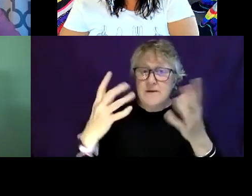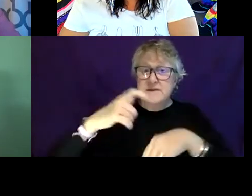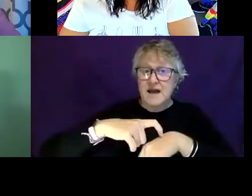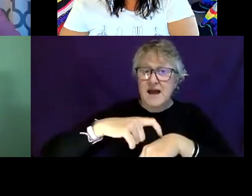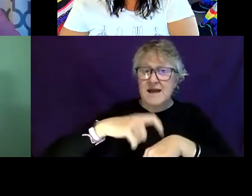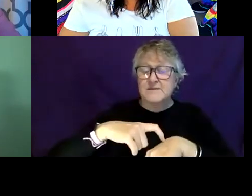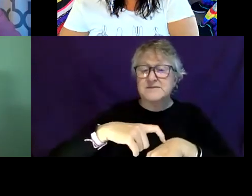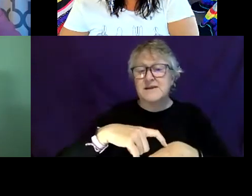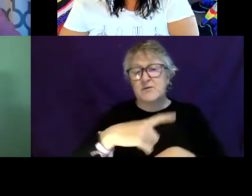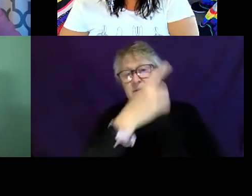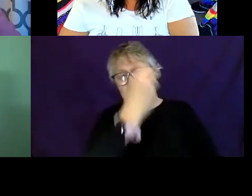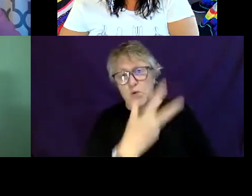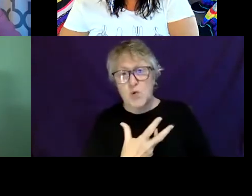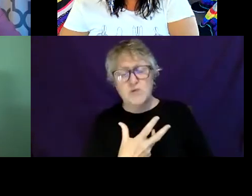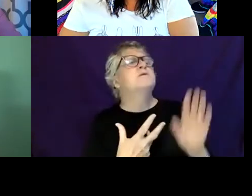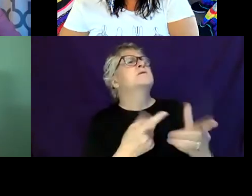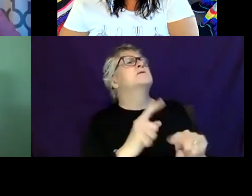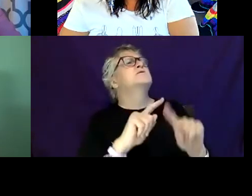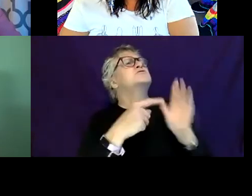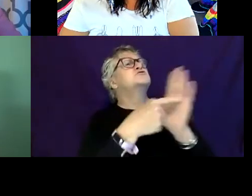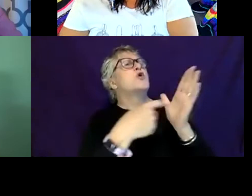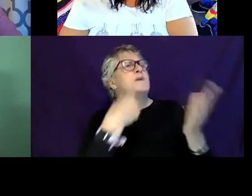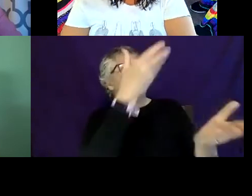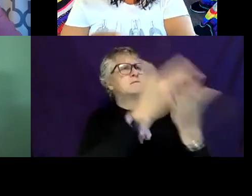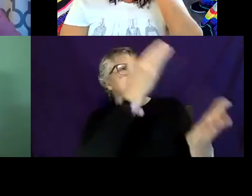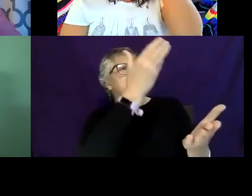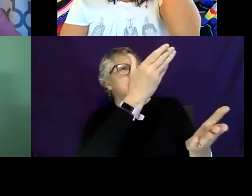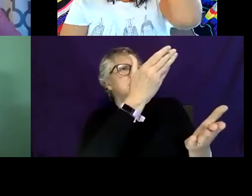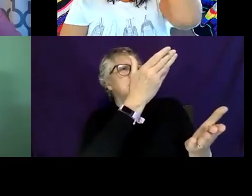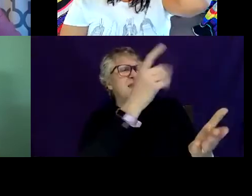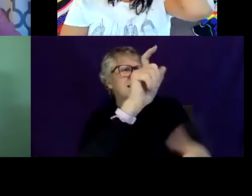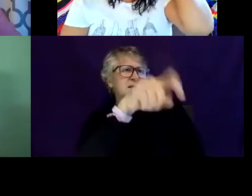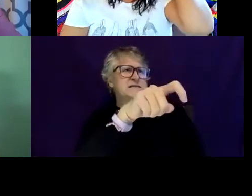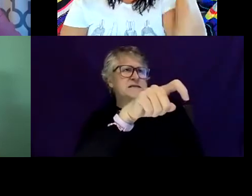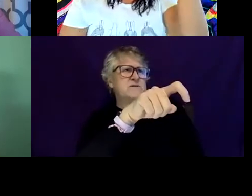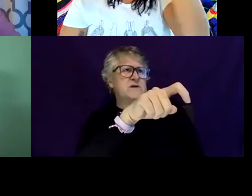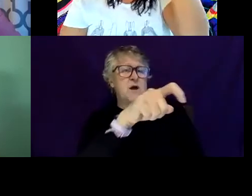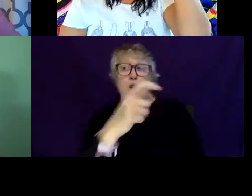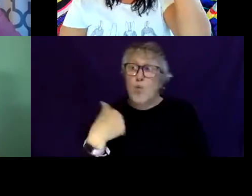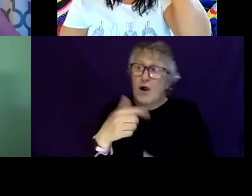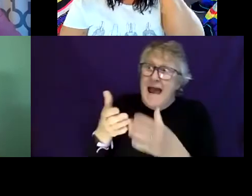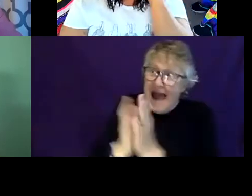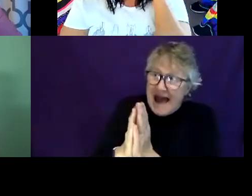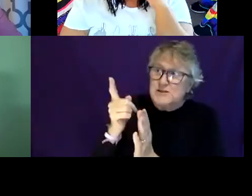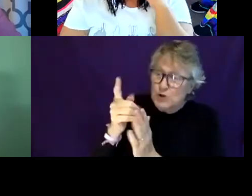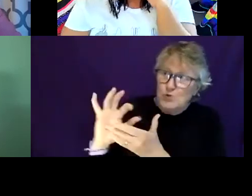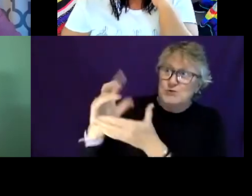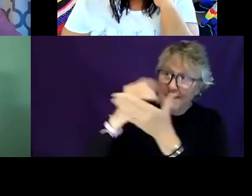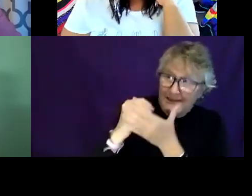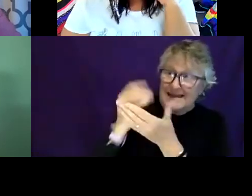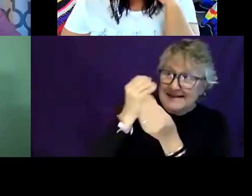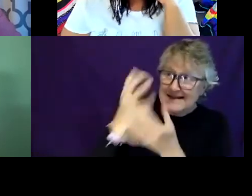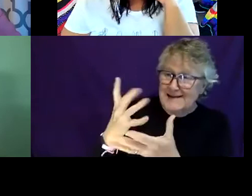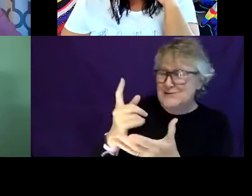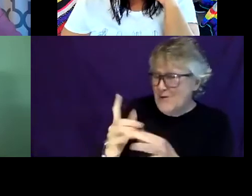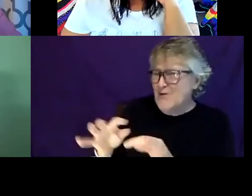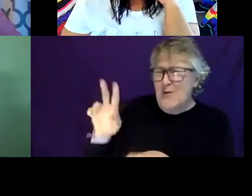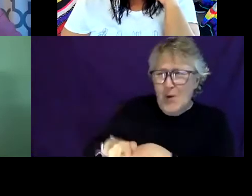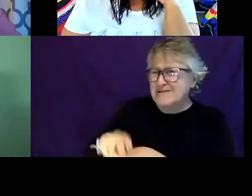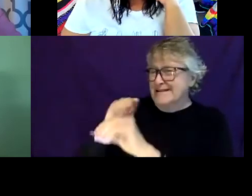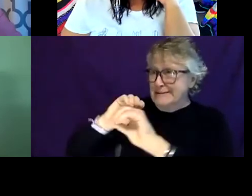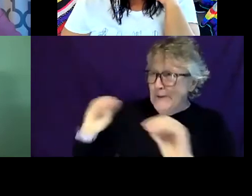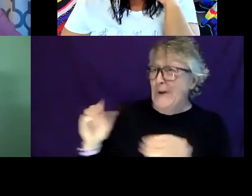"Well, show me the data that shows that this is a necessary action." Well, we're asking you to collect the data so of course there's no data to prove what it is you're asking.